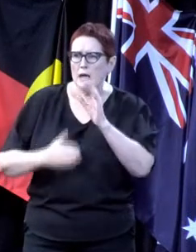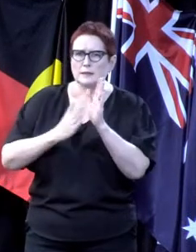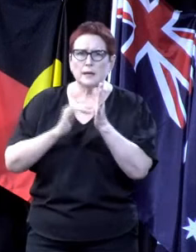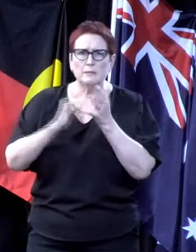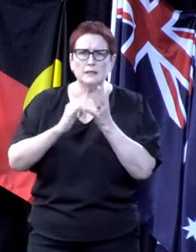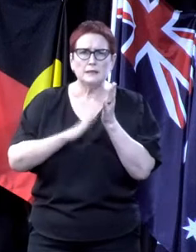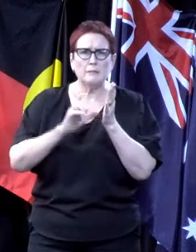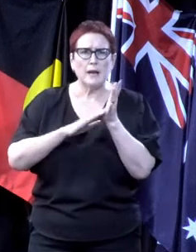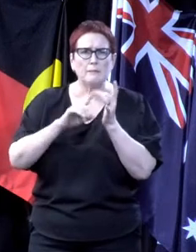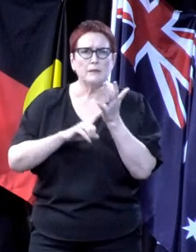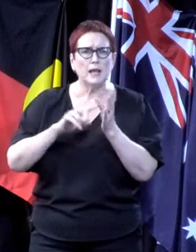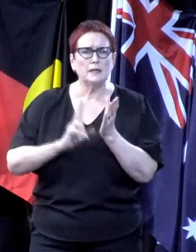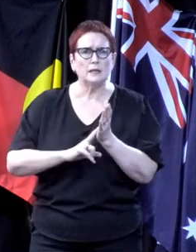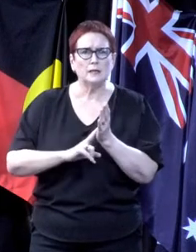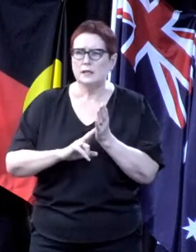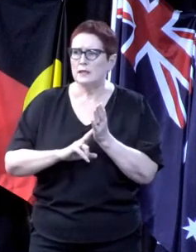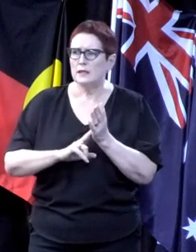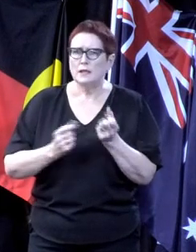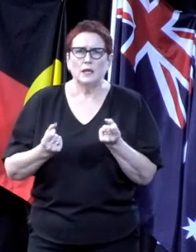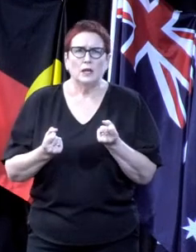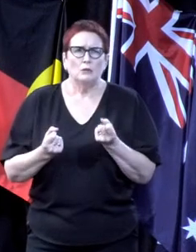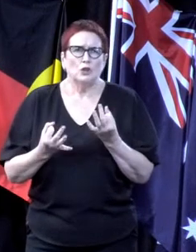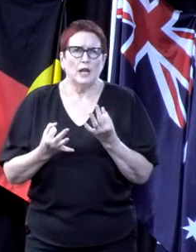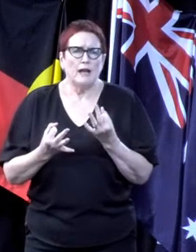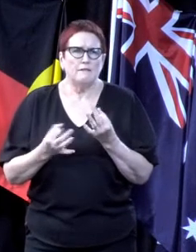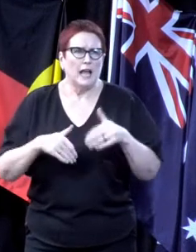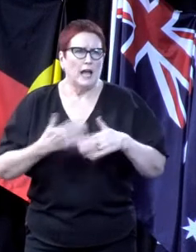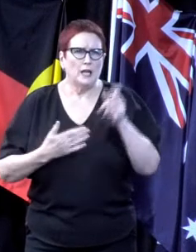Yes. We don't have the benefit of the Commonwealth here.